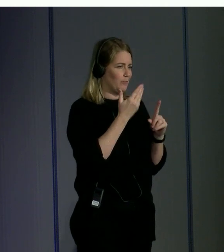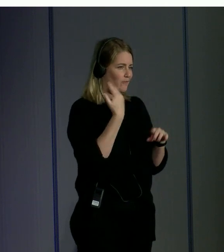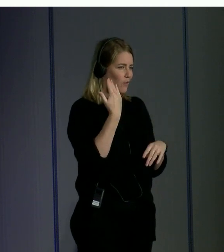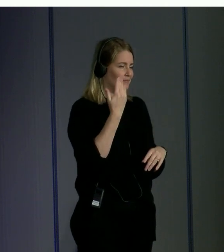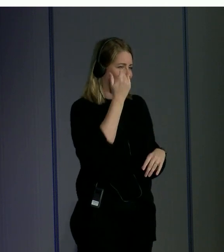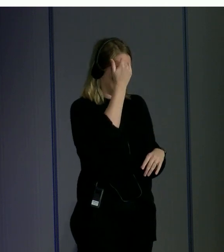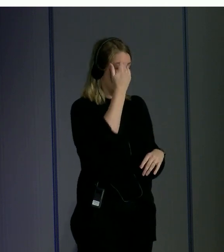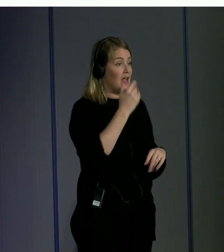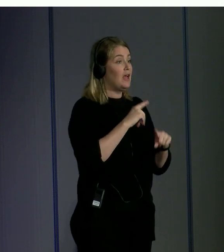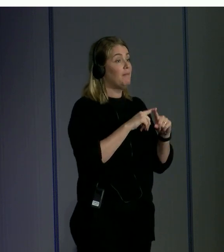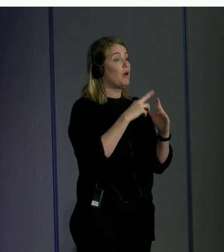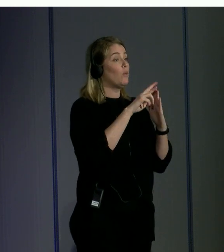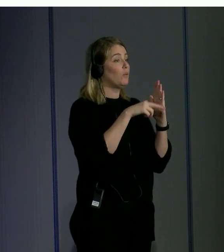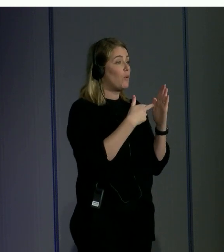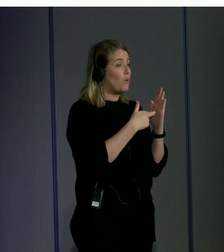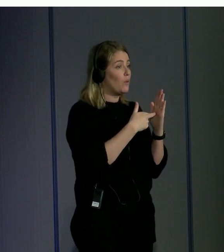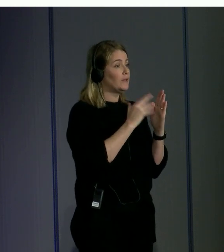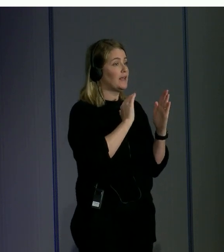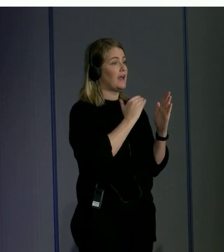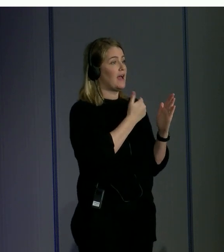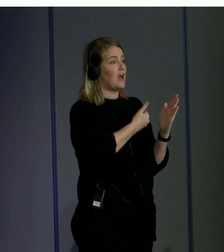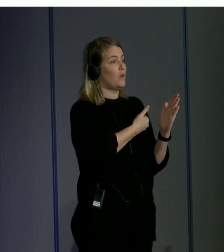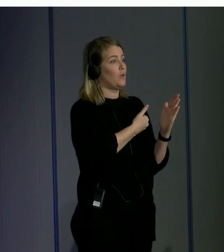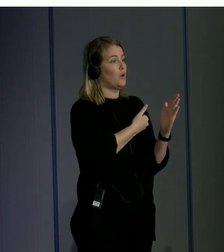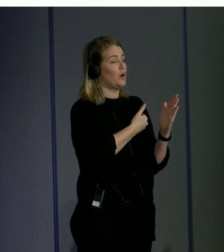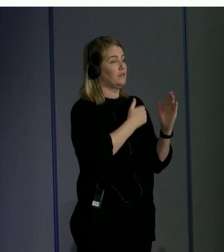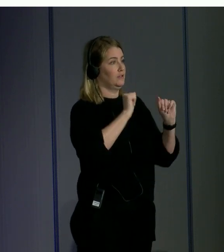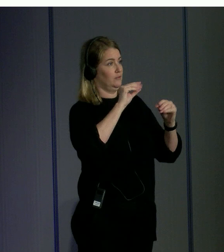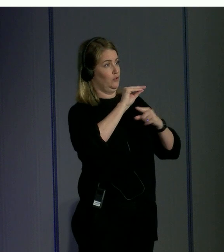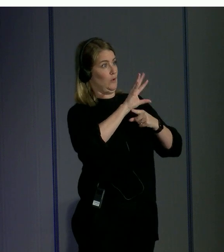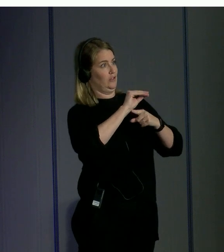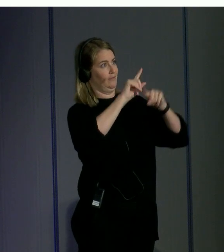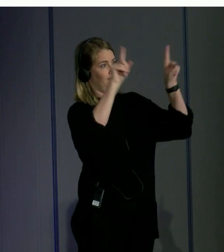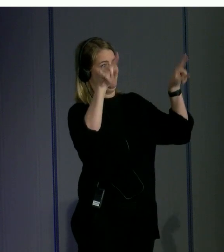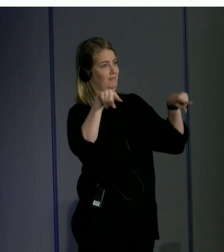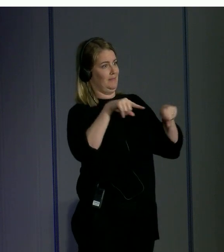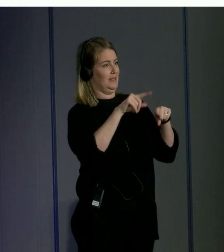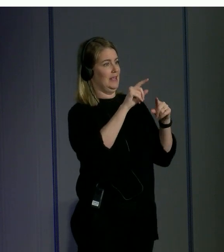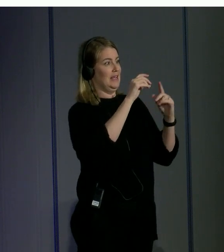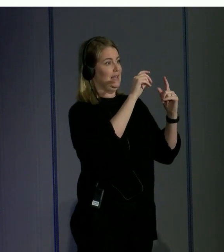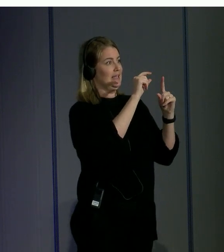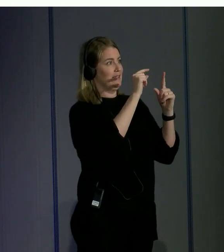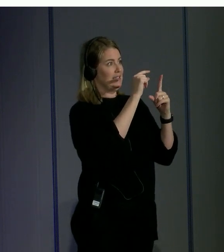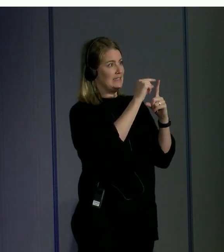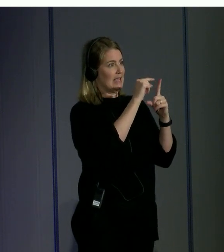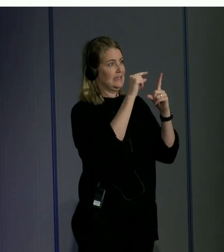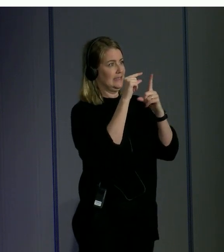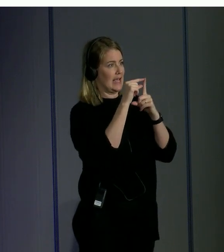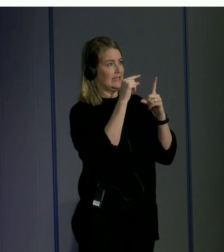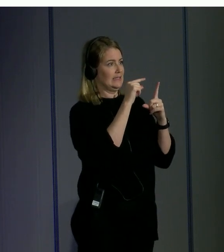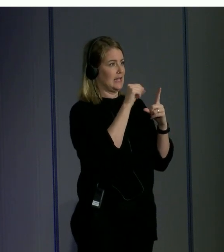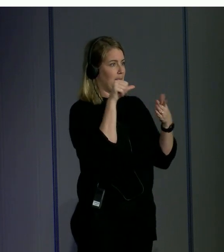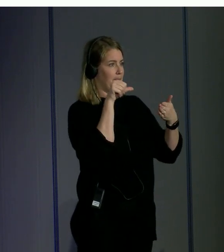But the roles in our screenshot are text, text, button, heading. Right?